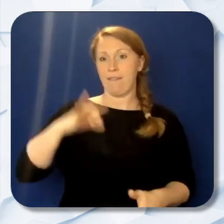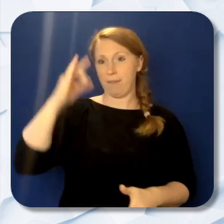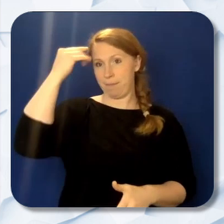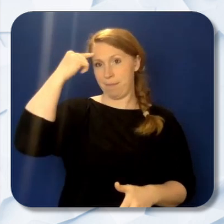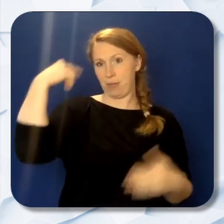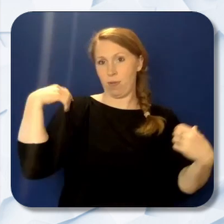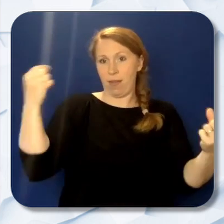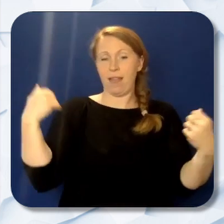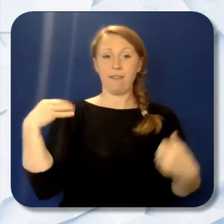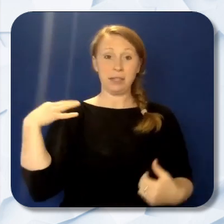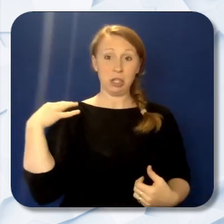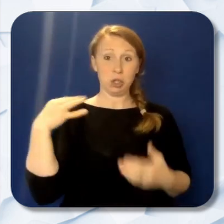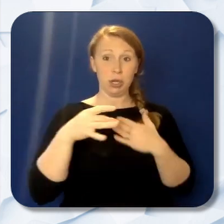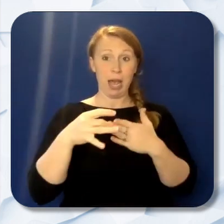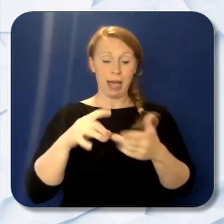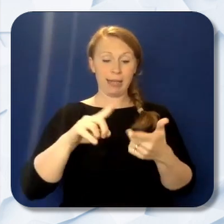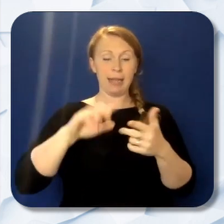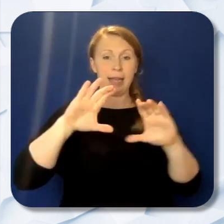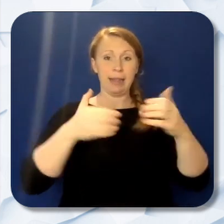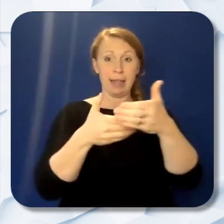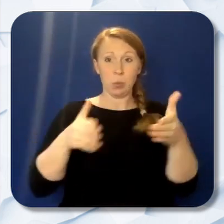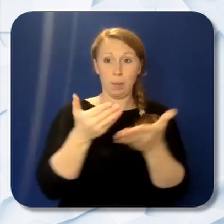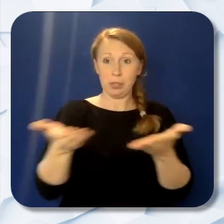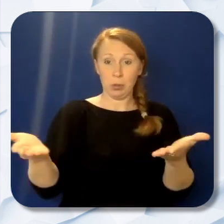guides, and classroom materials and forms for educators, students, and families.